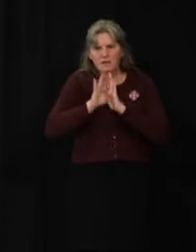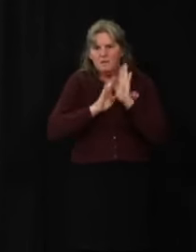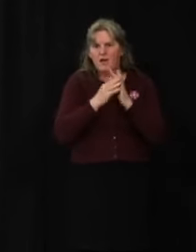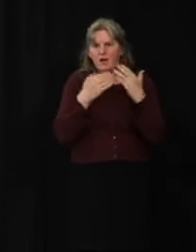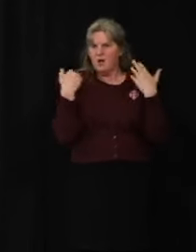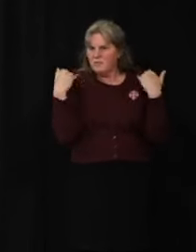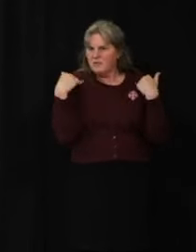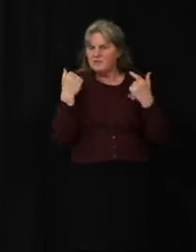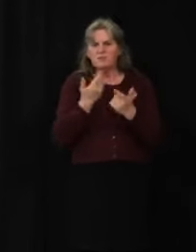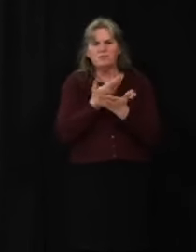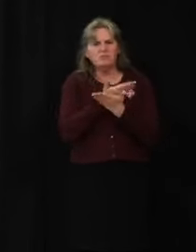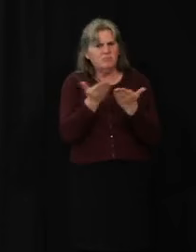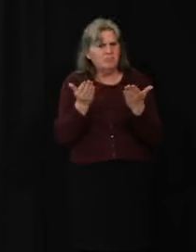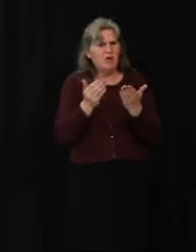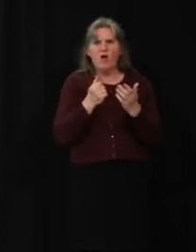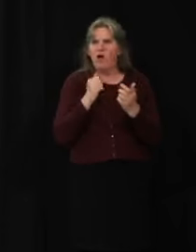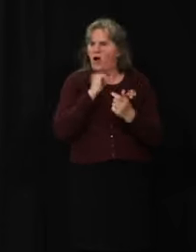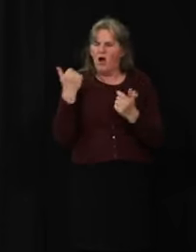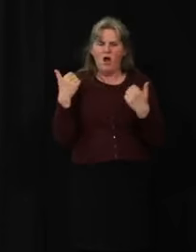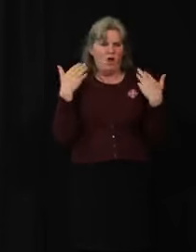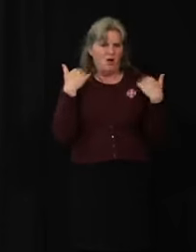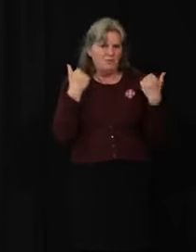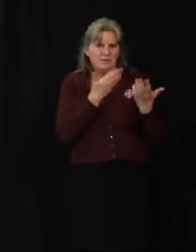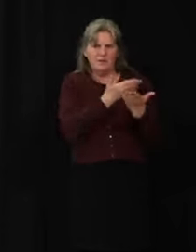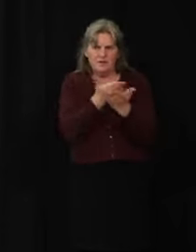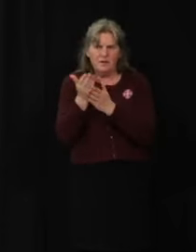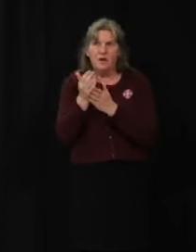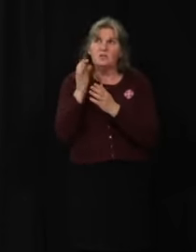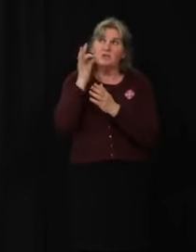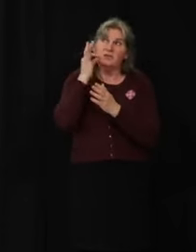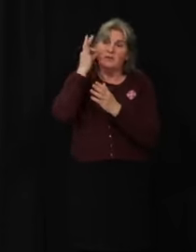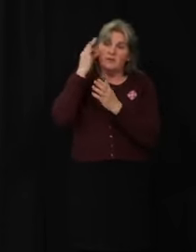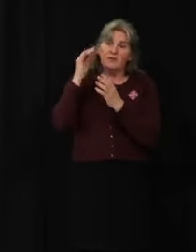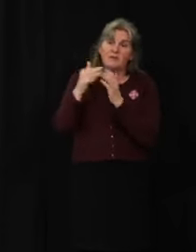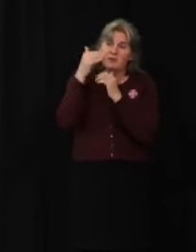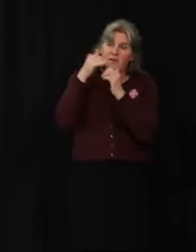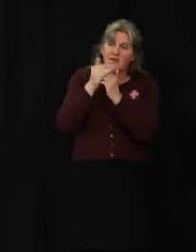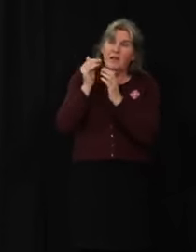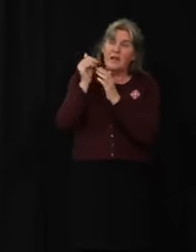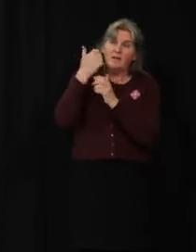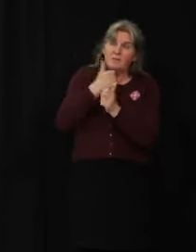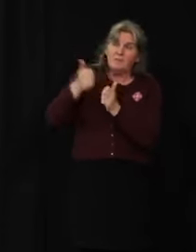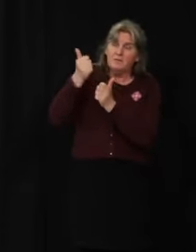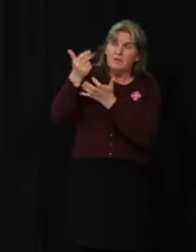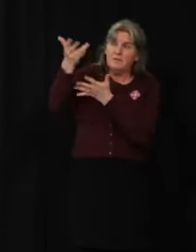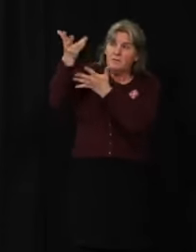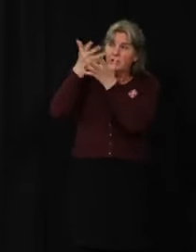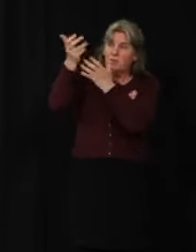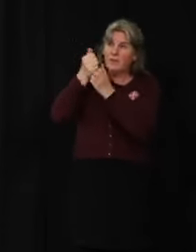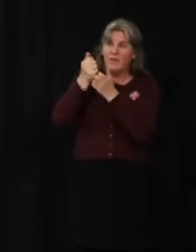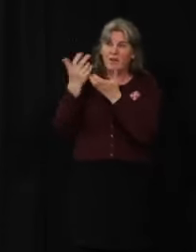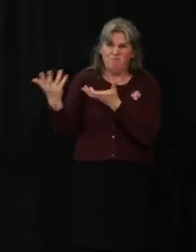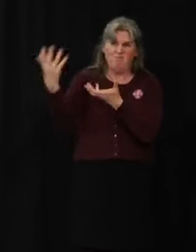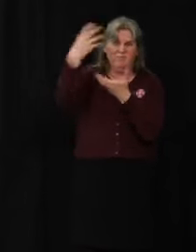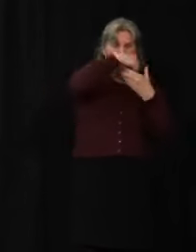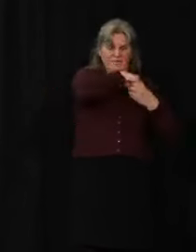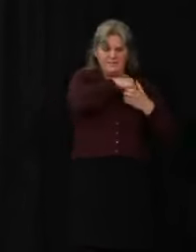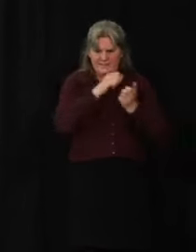example. So we are also asking Yukoners to move around a bit more but we are not saying that we are just